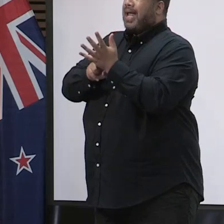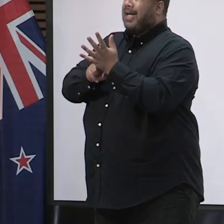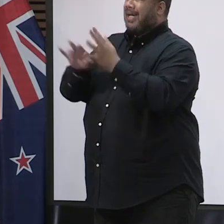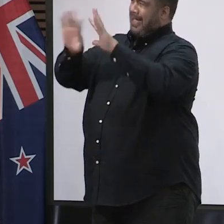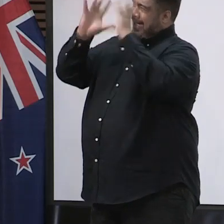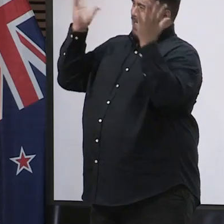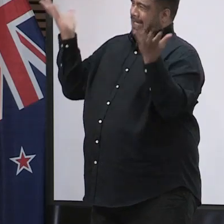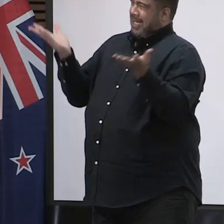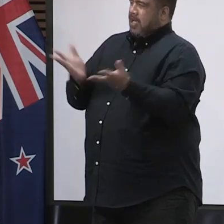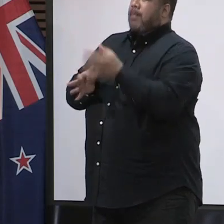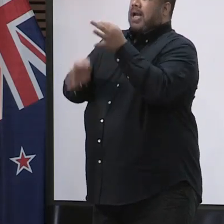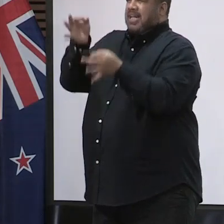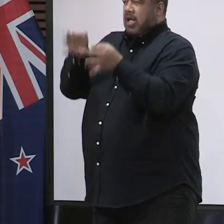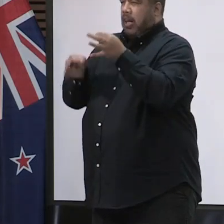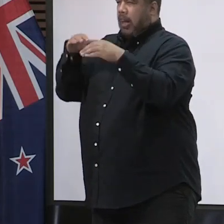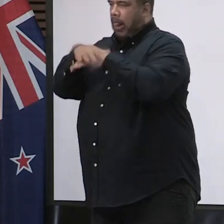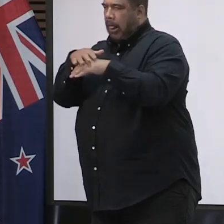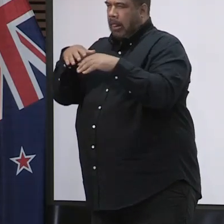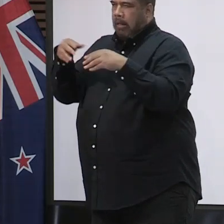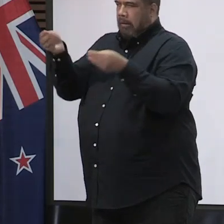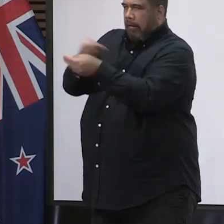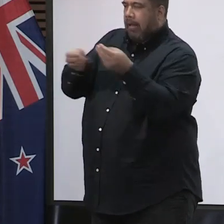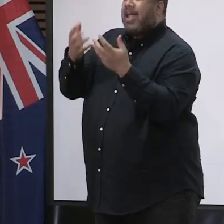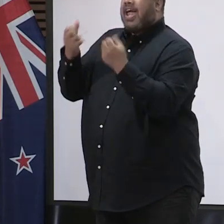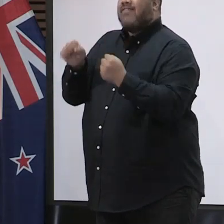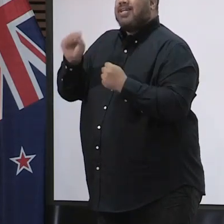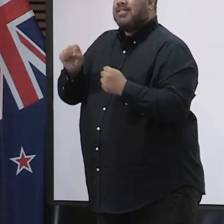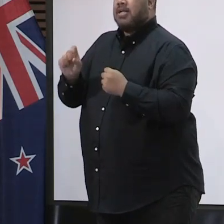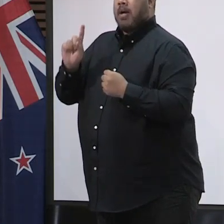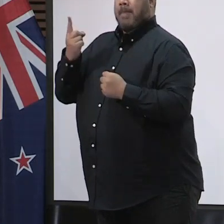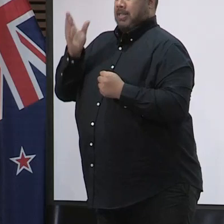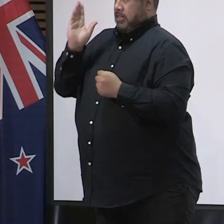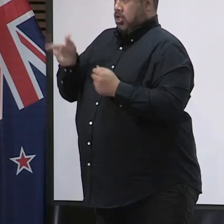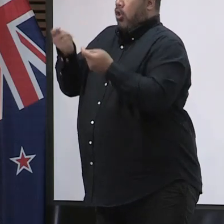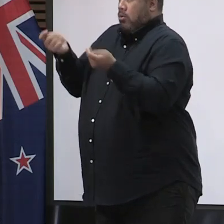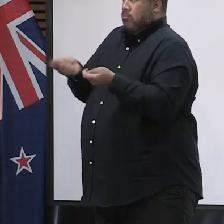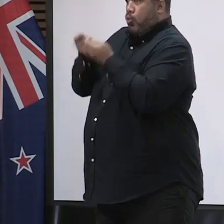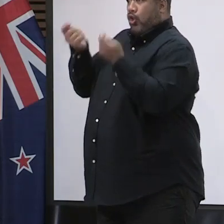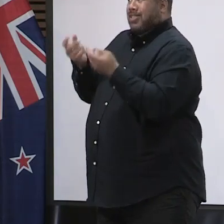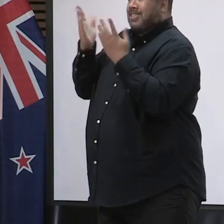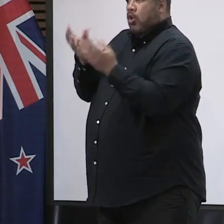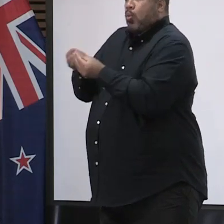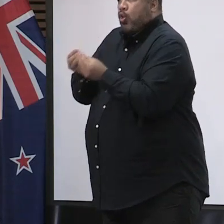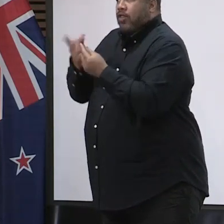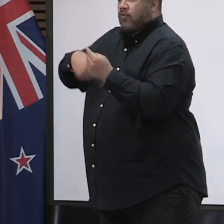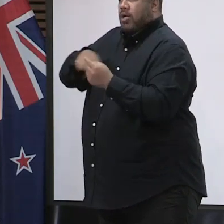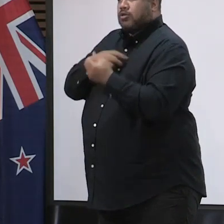decision whether Taiwan can be an observer. That's up to the individual states. They'll all